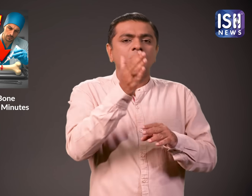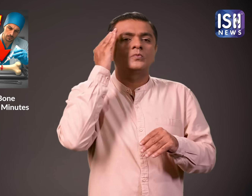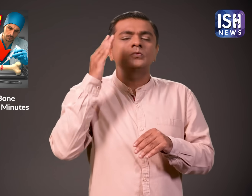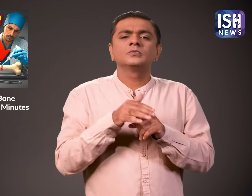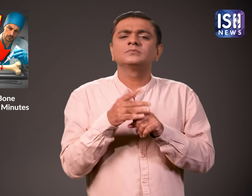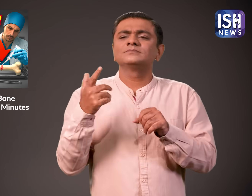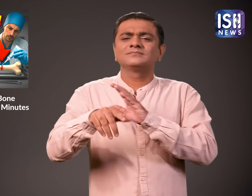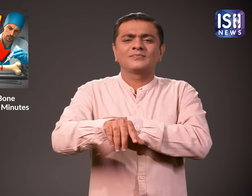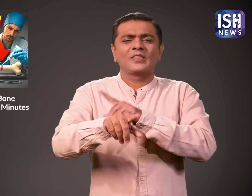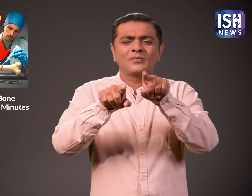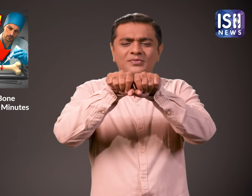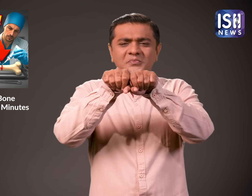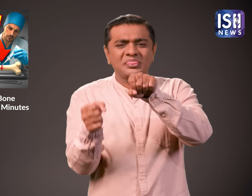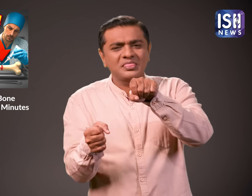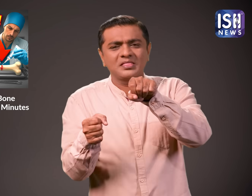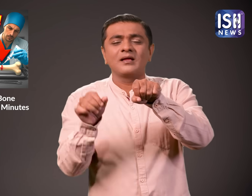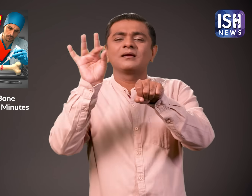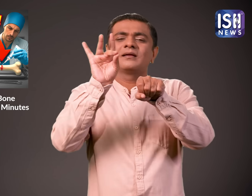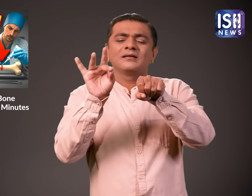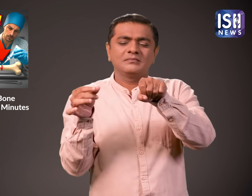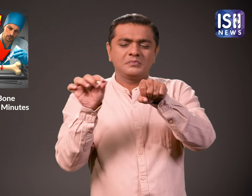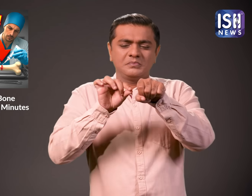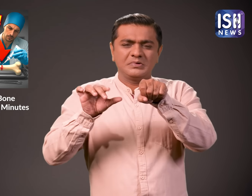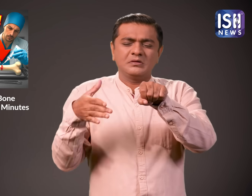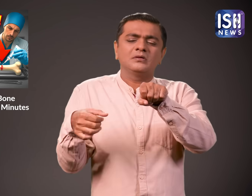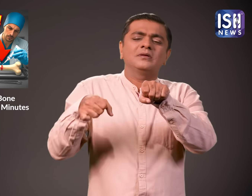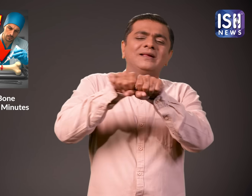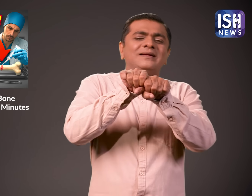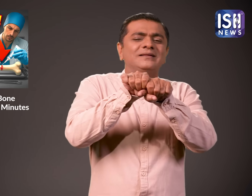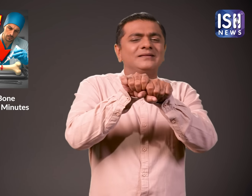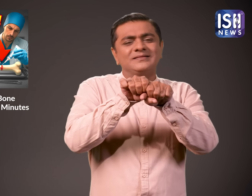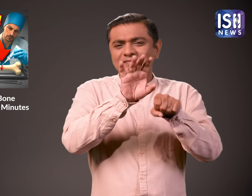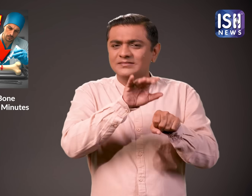If you break your bone; it can be fixed with a glue.